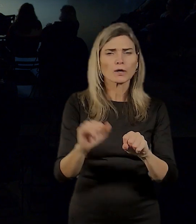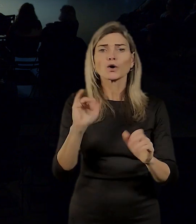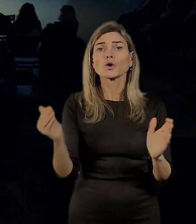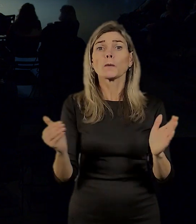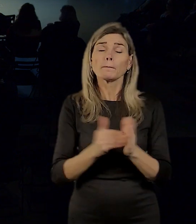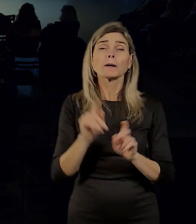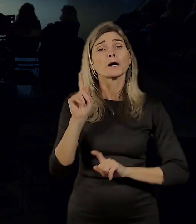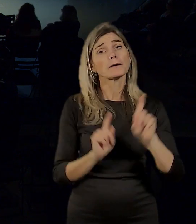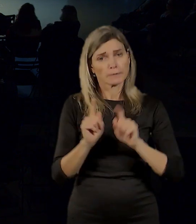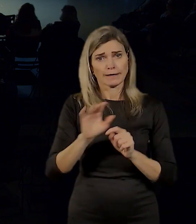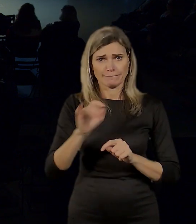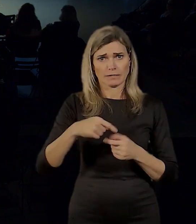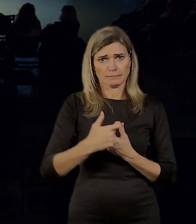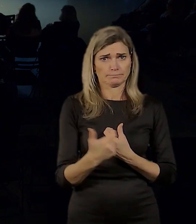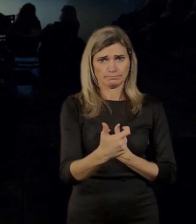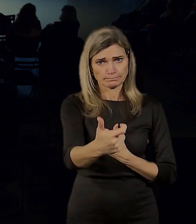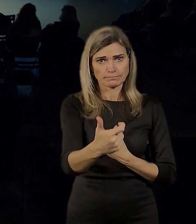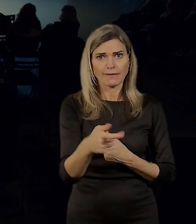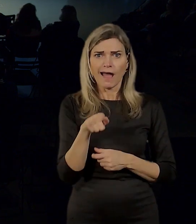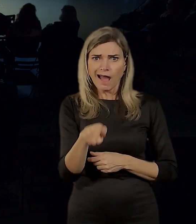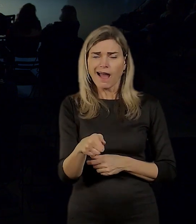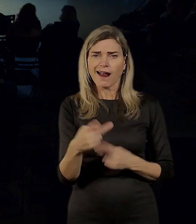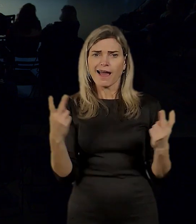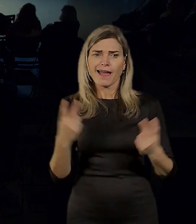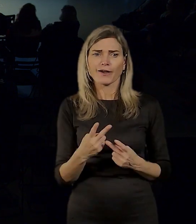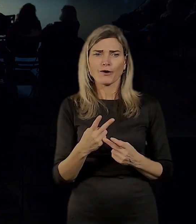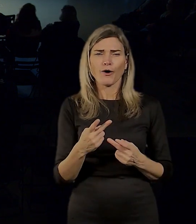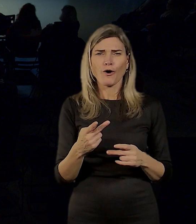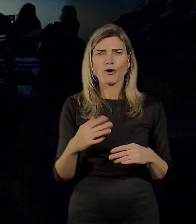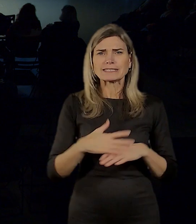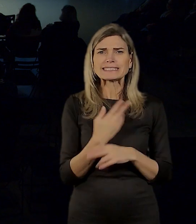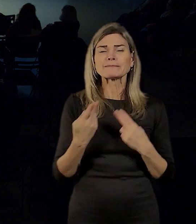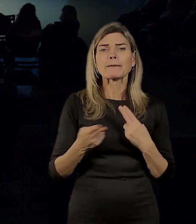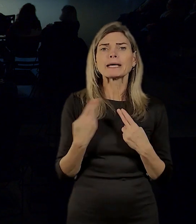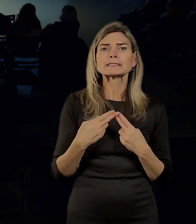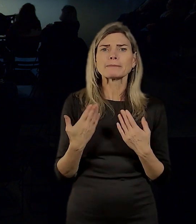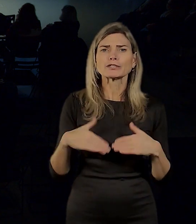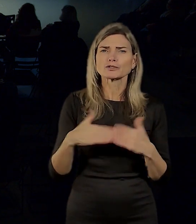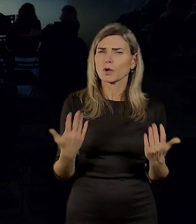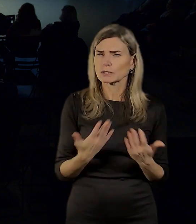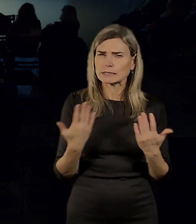primary goal that we said as the first point why we should do something in the area.